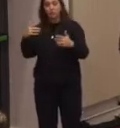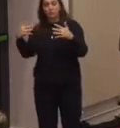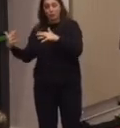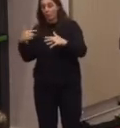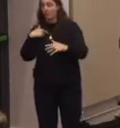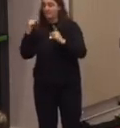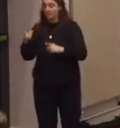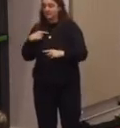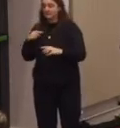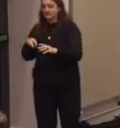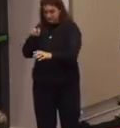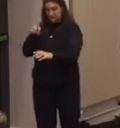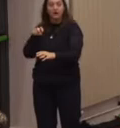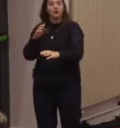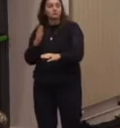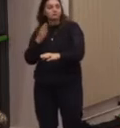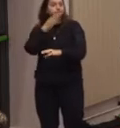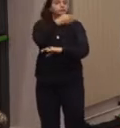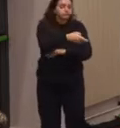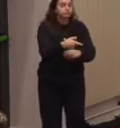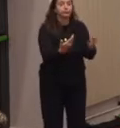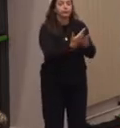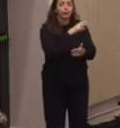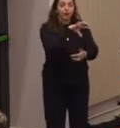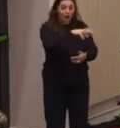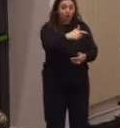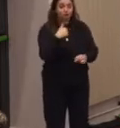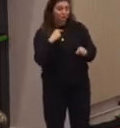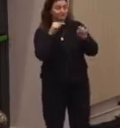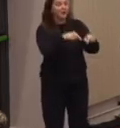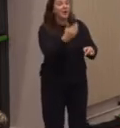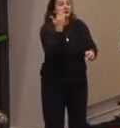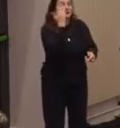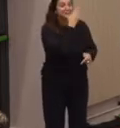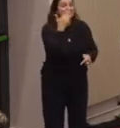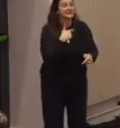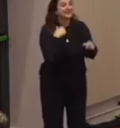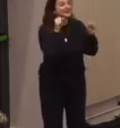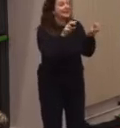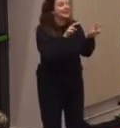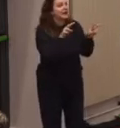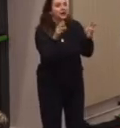may be a strong inclusive education system in a country. However, refugees in that country